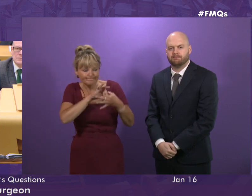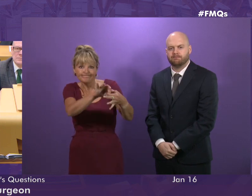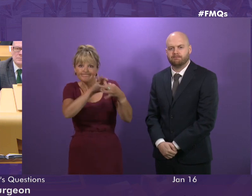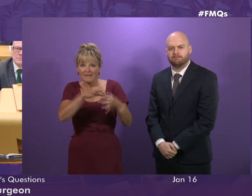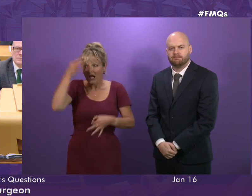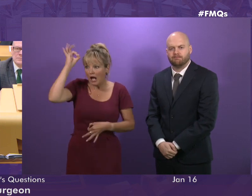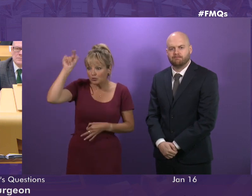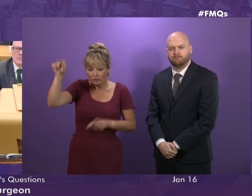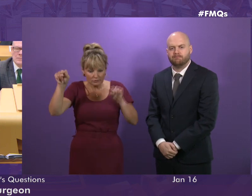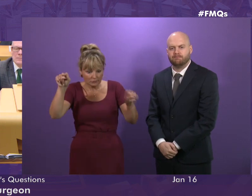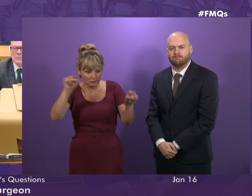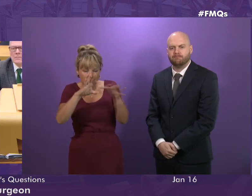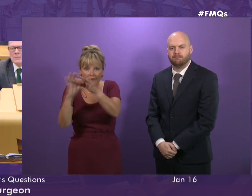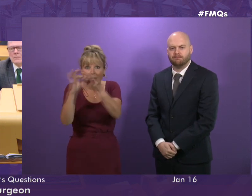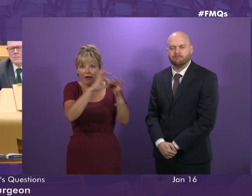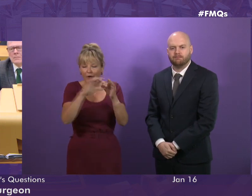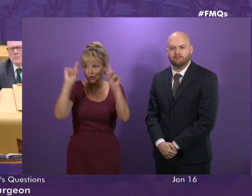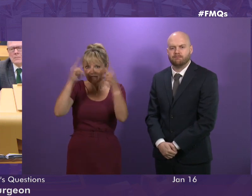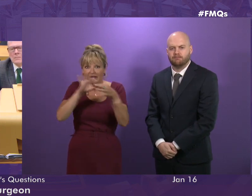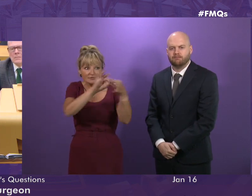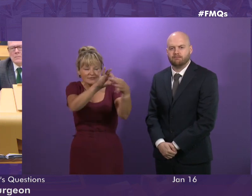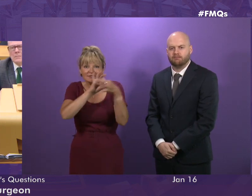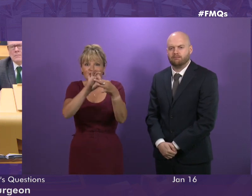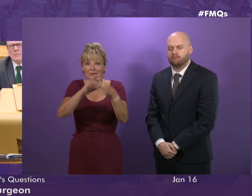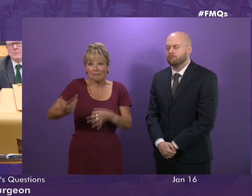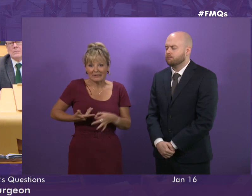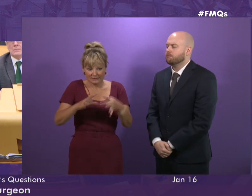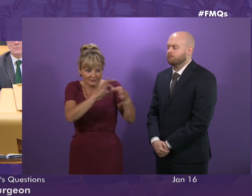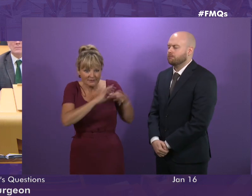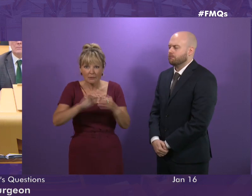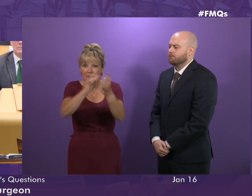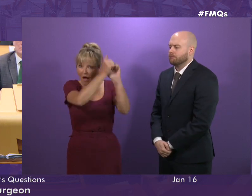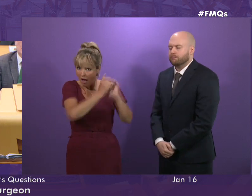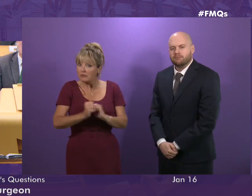the Government, business, universities and a range of other partners. We will, of course,